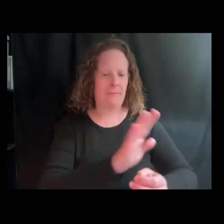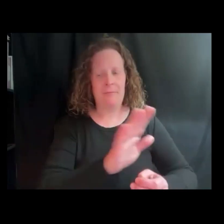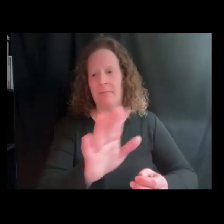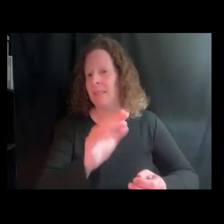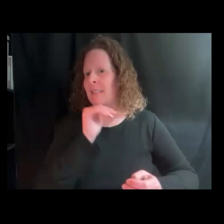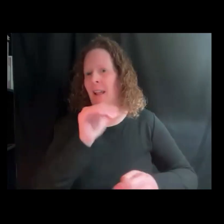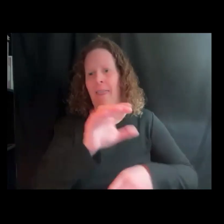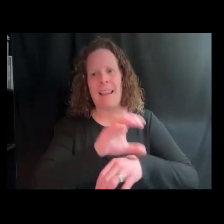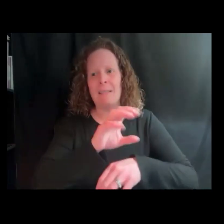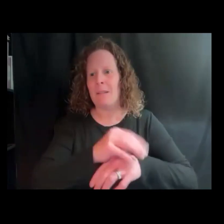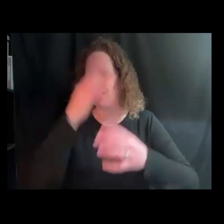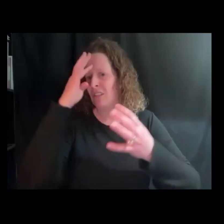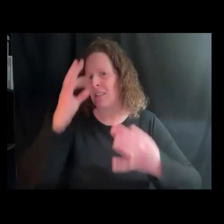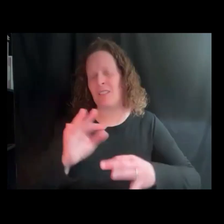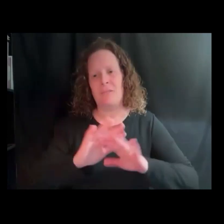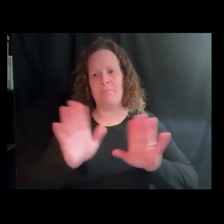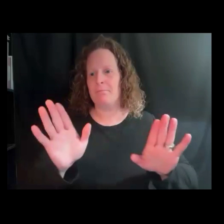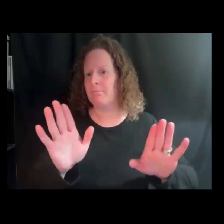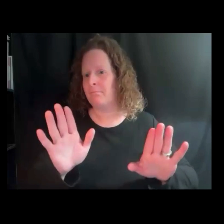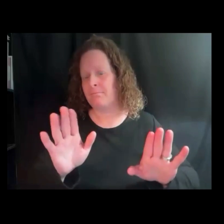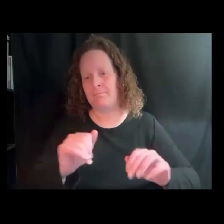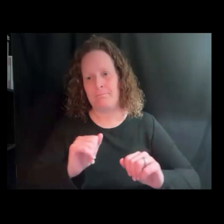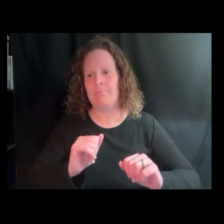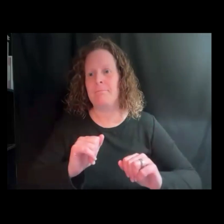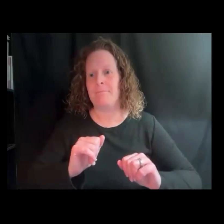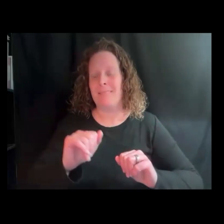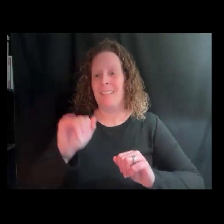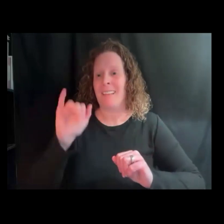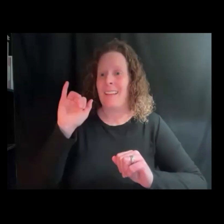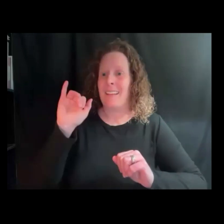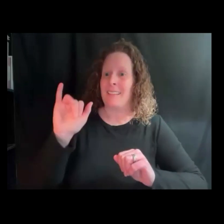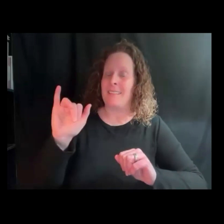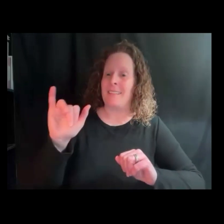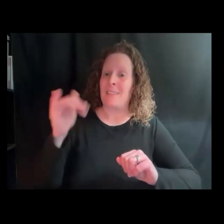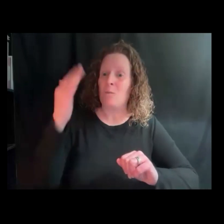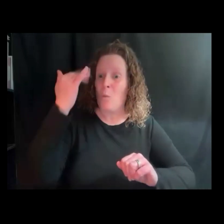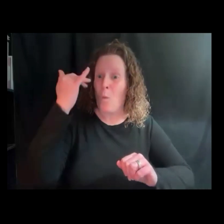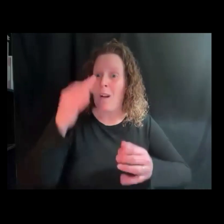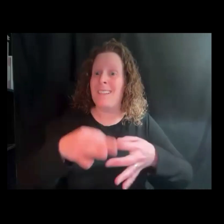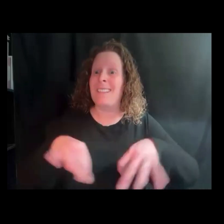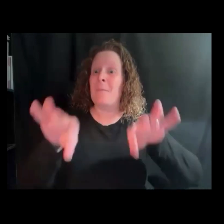But the case manager themselves cannot decide or make